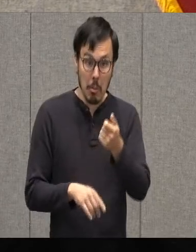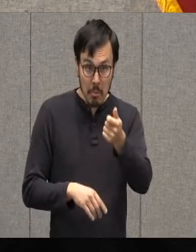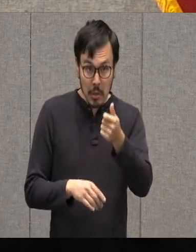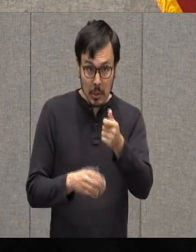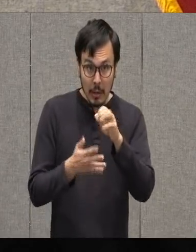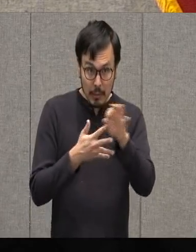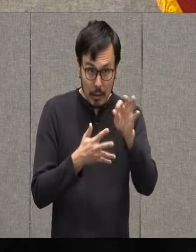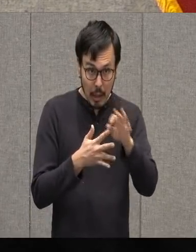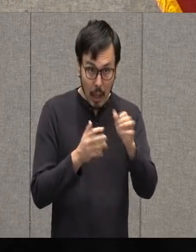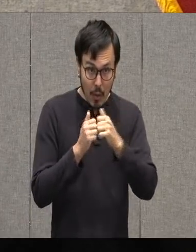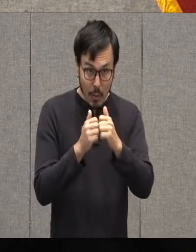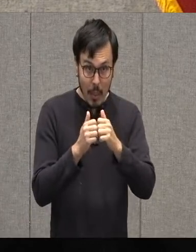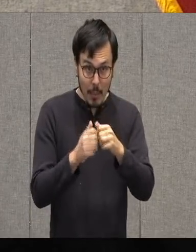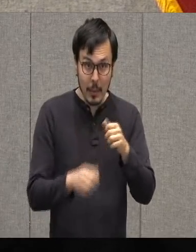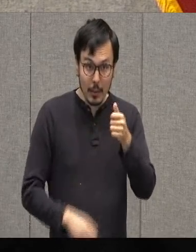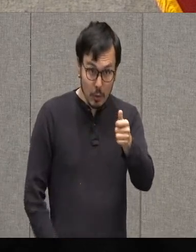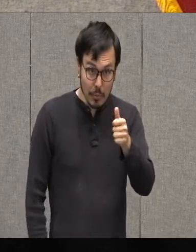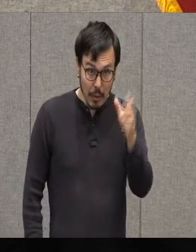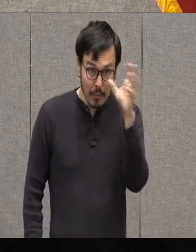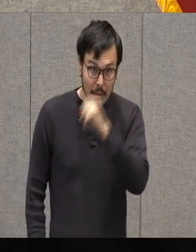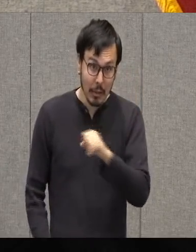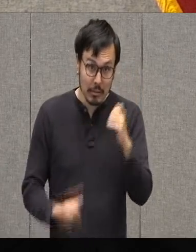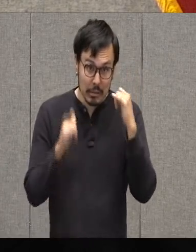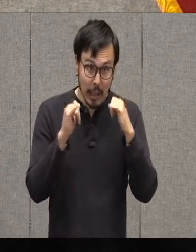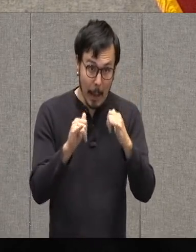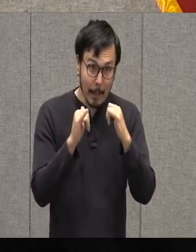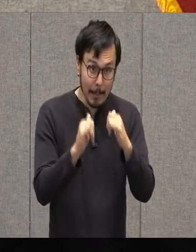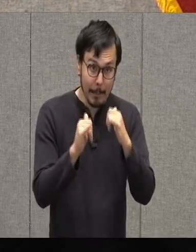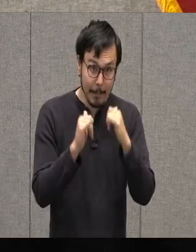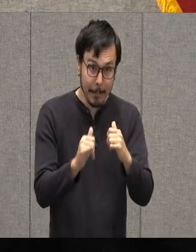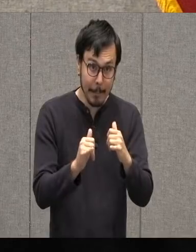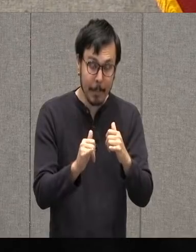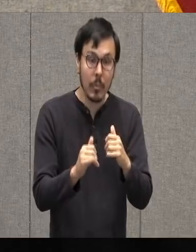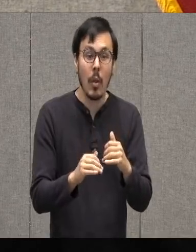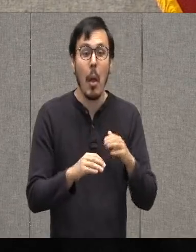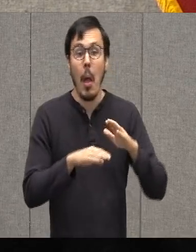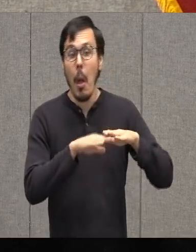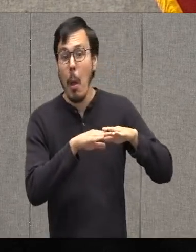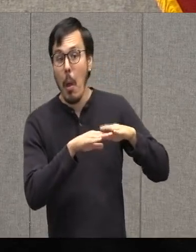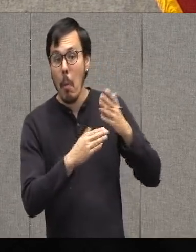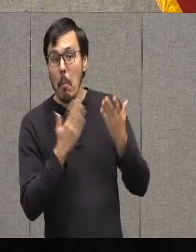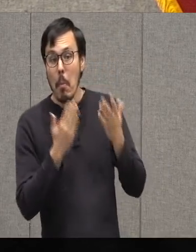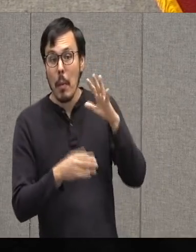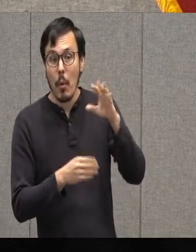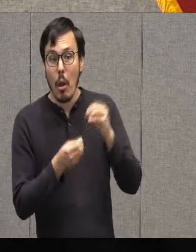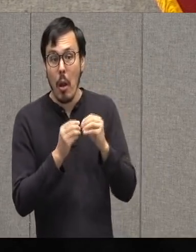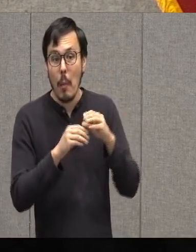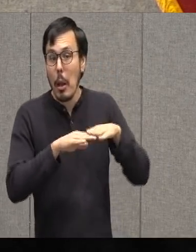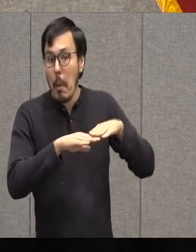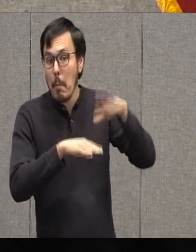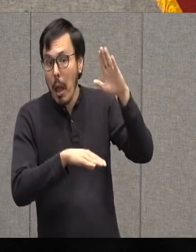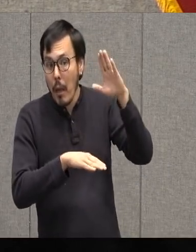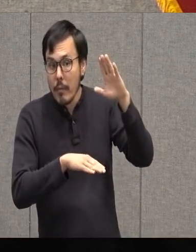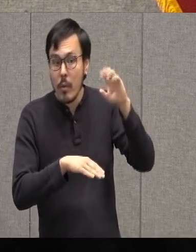Did you guess 13? Was your number too high, or too low?